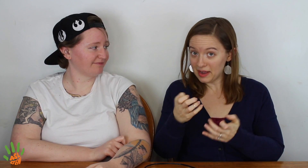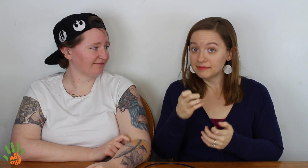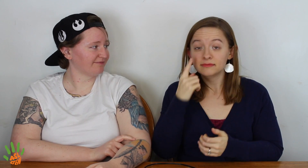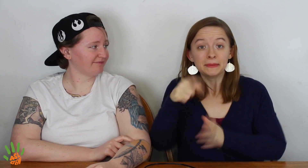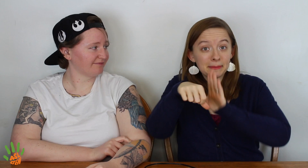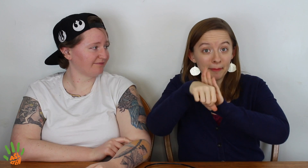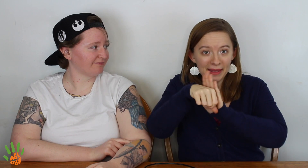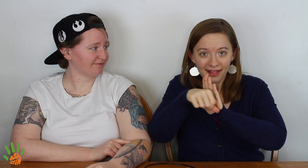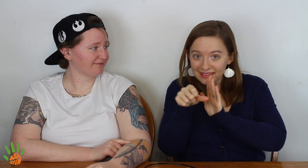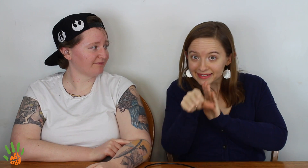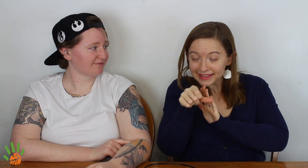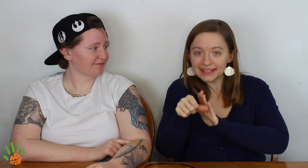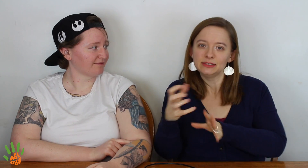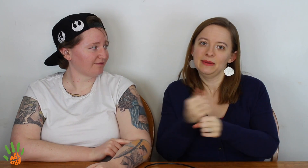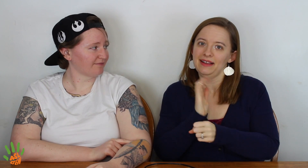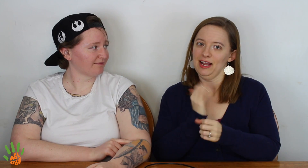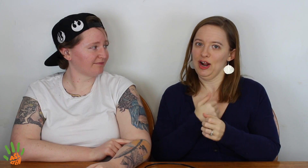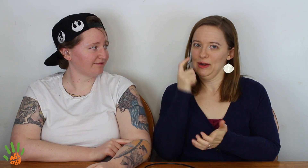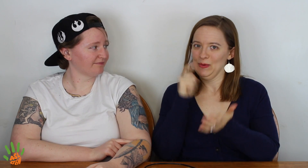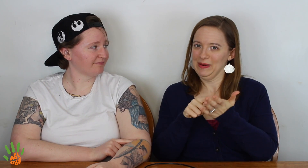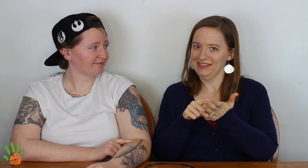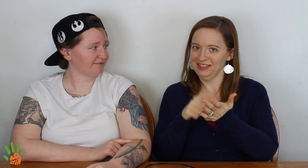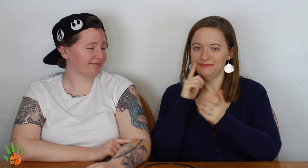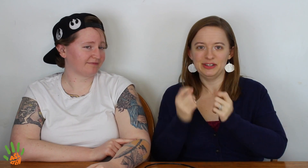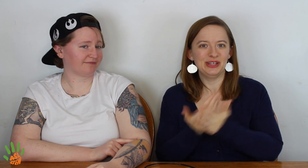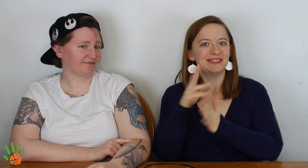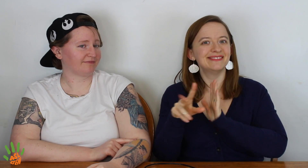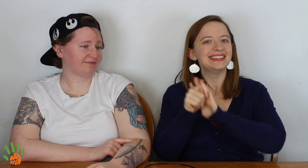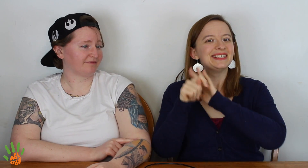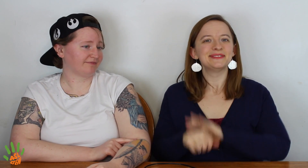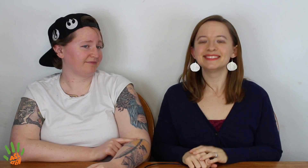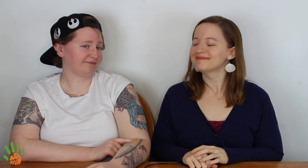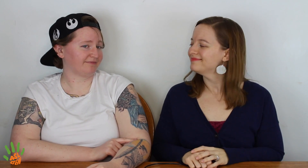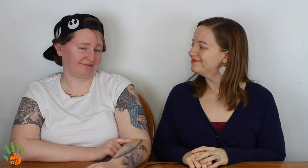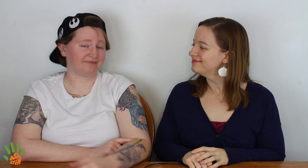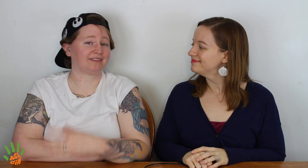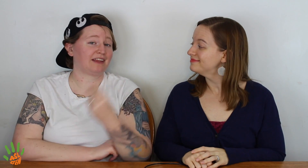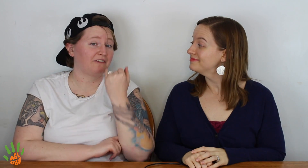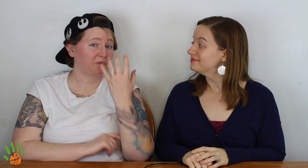If you want, you can click the notification bell so you'll be notified when we make new videos.